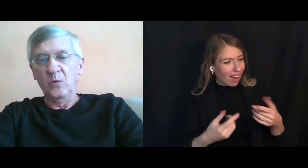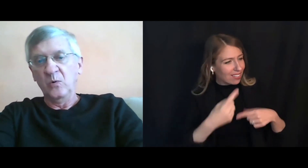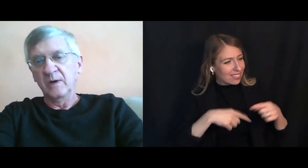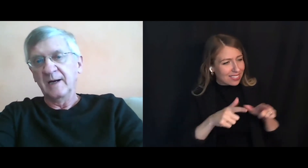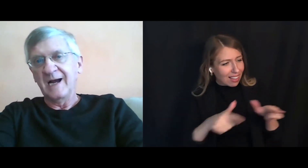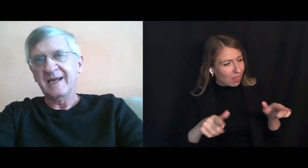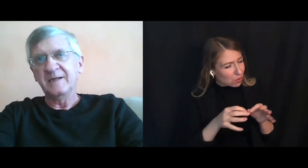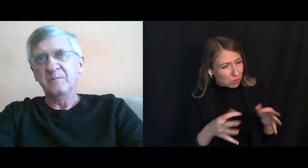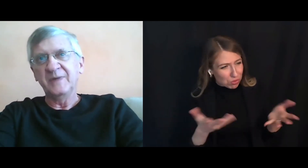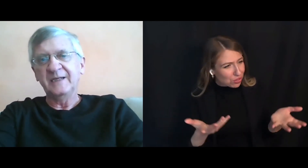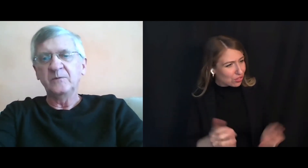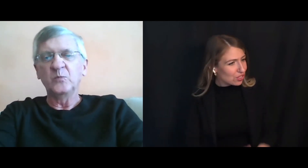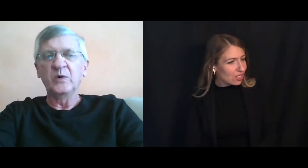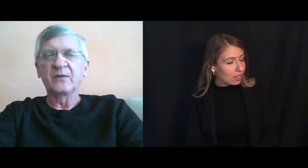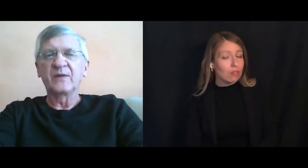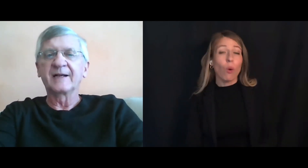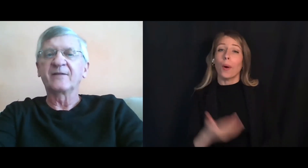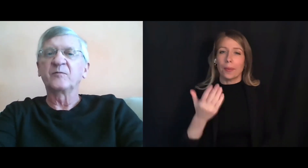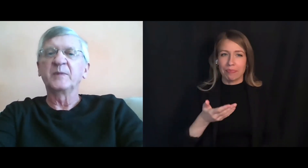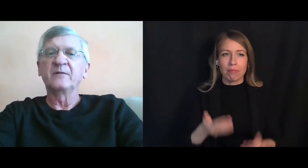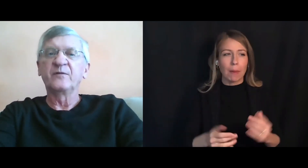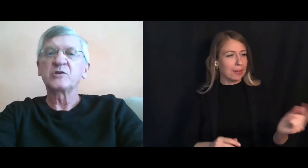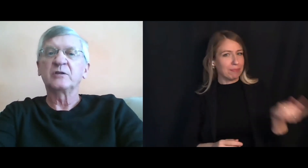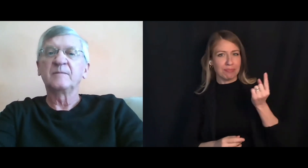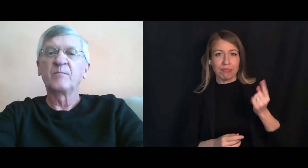or I had a meeting with a government official